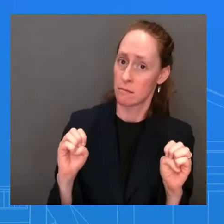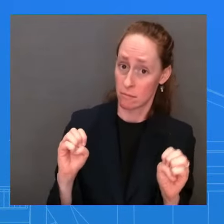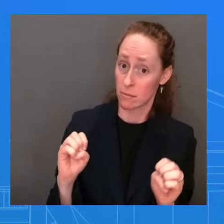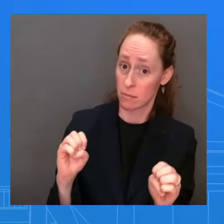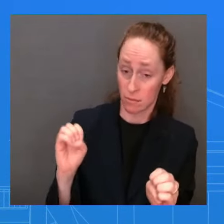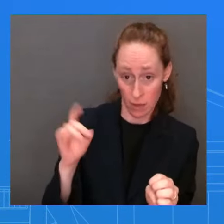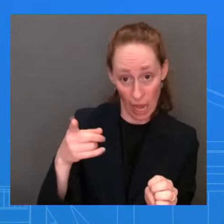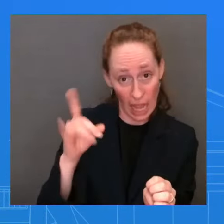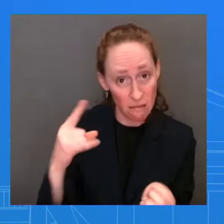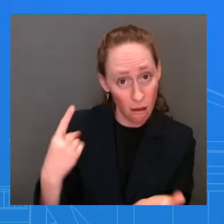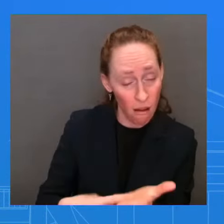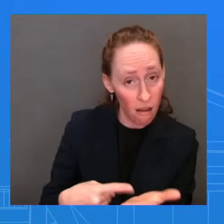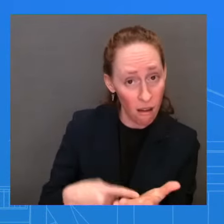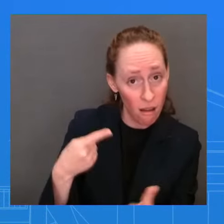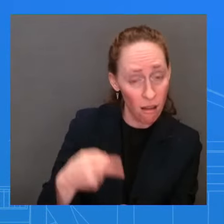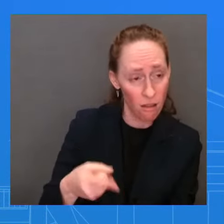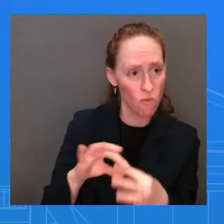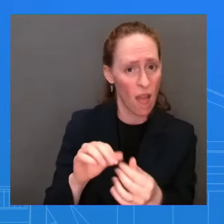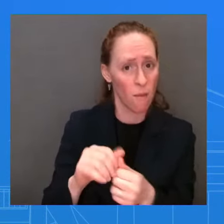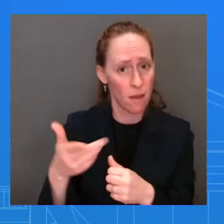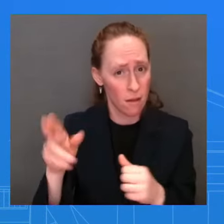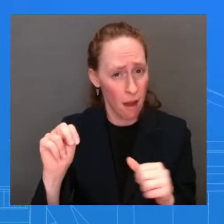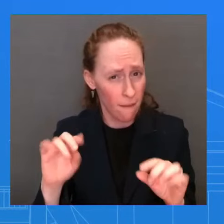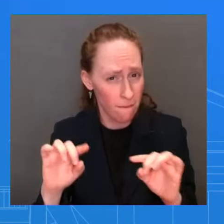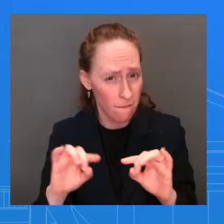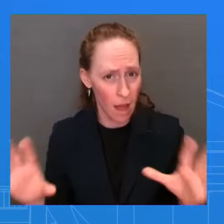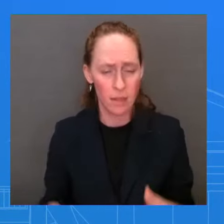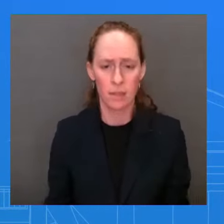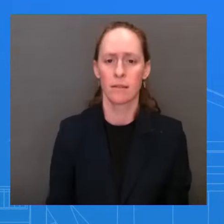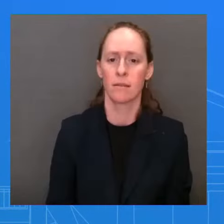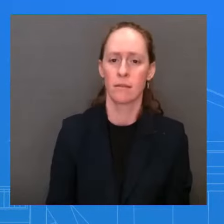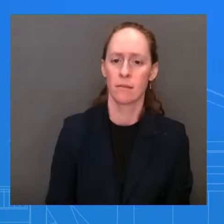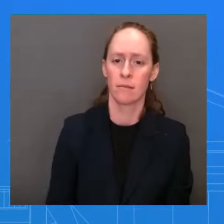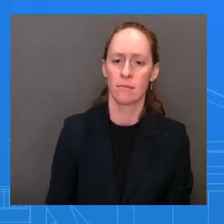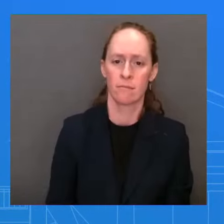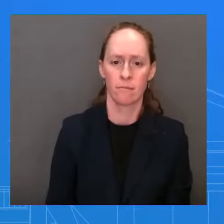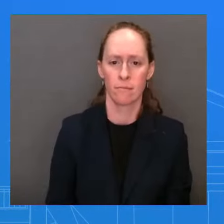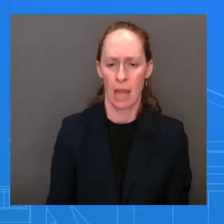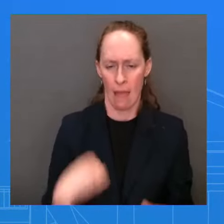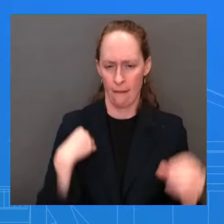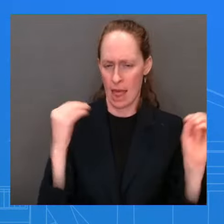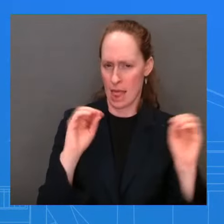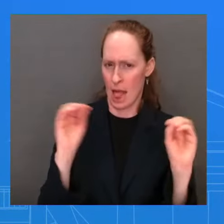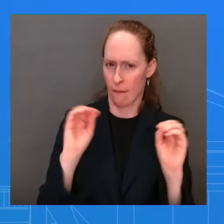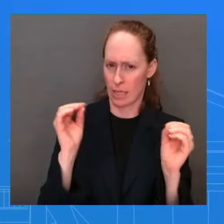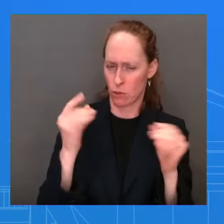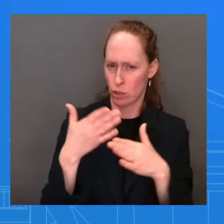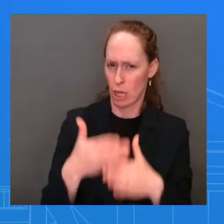but I'll say that the President has been calling gun violence a public health epidemic.